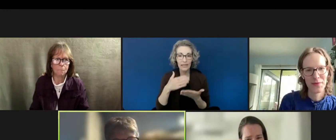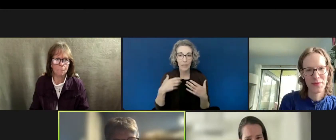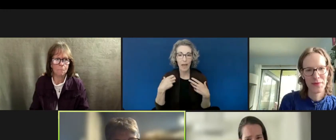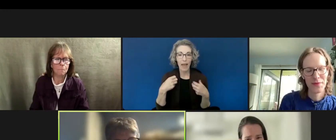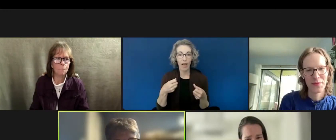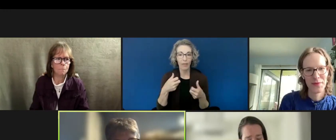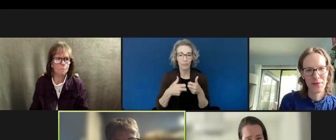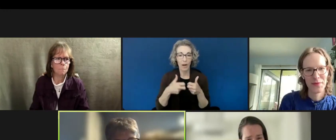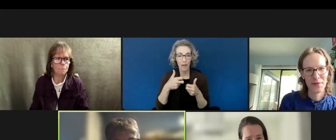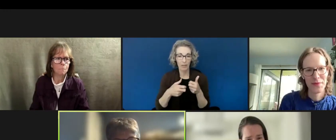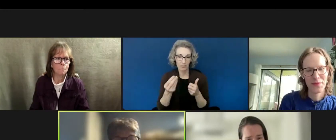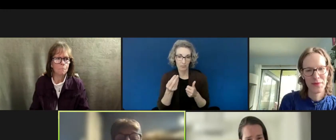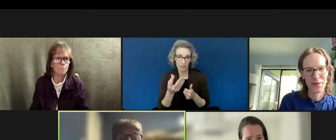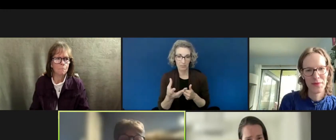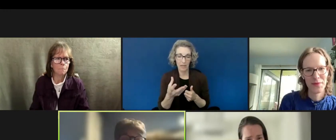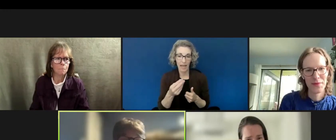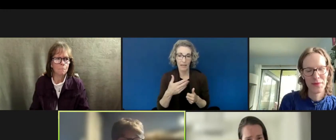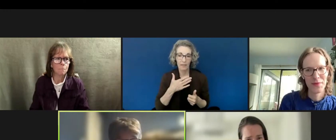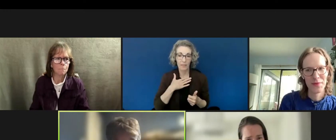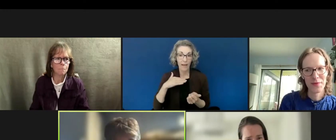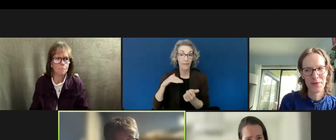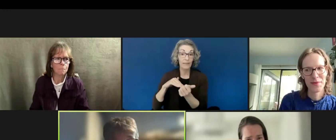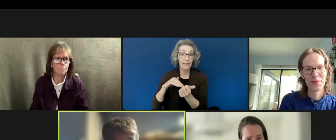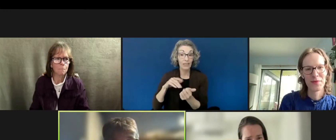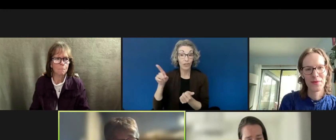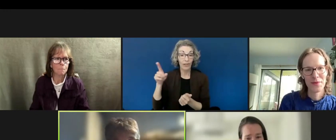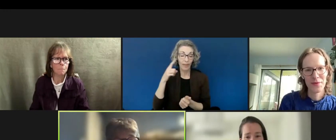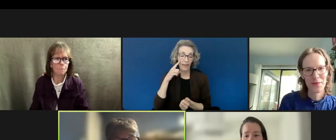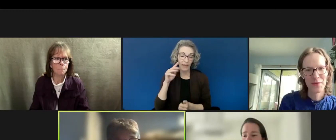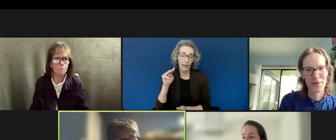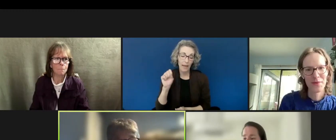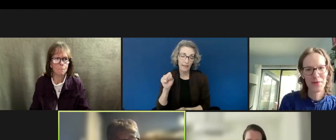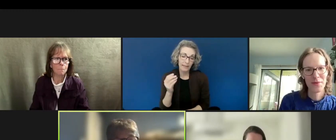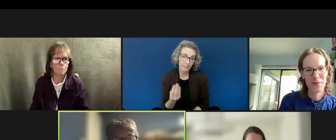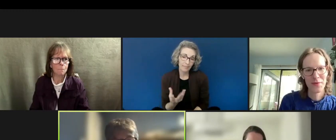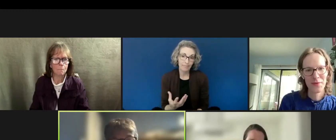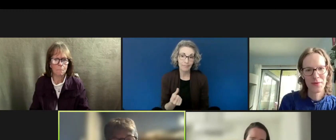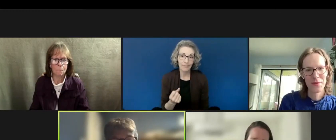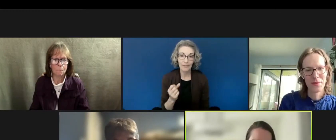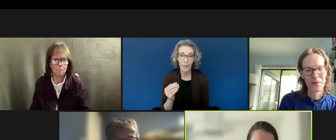Robin and my visitors think it's an S, so.